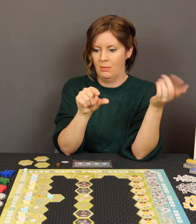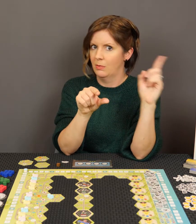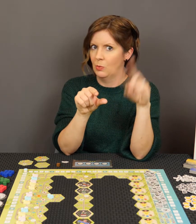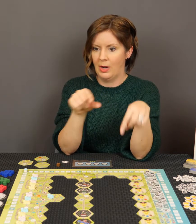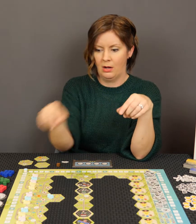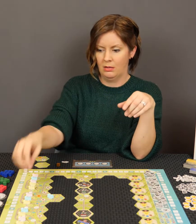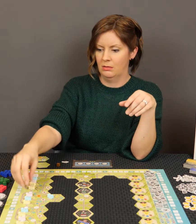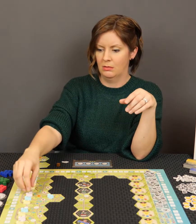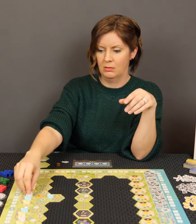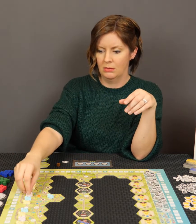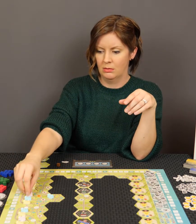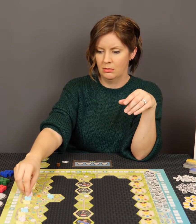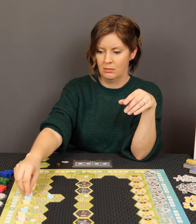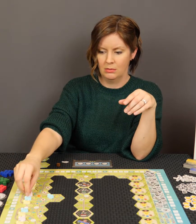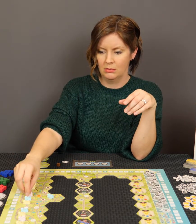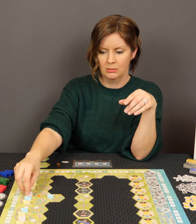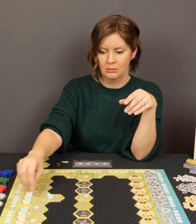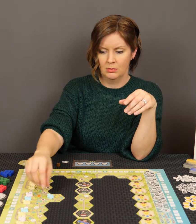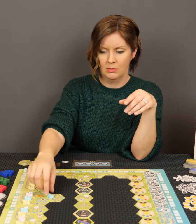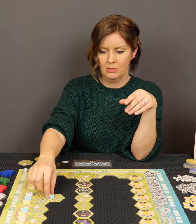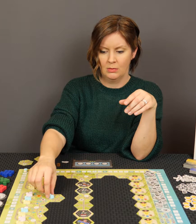then they can’t do that.